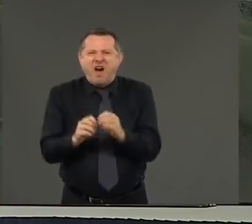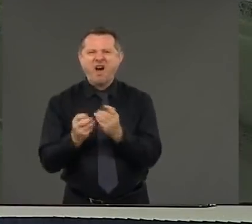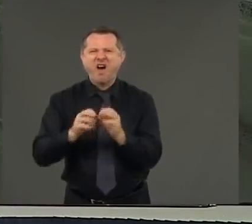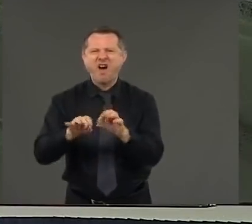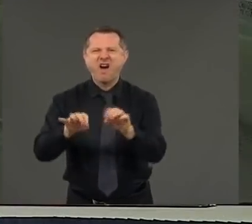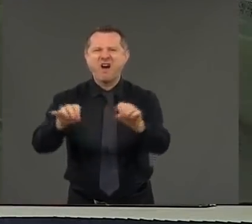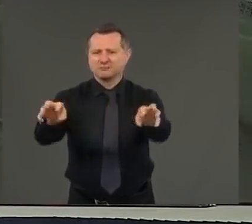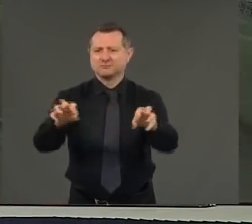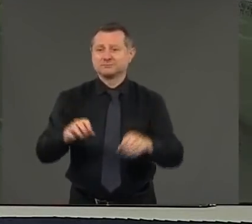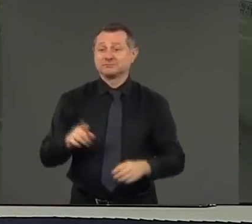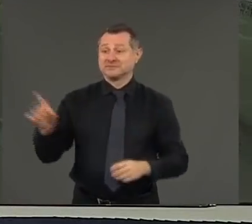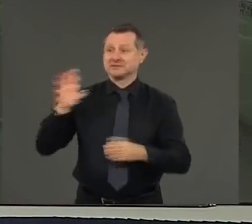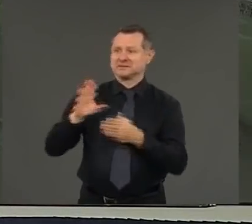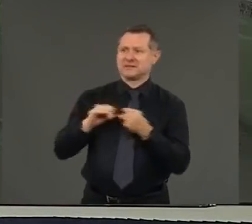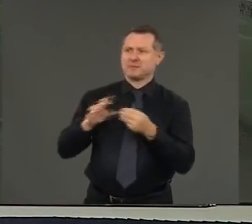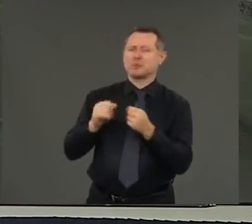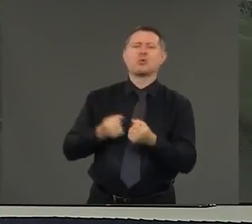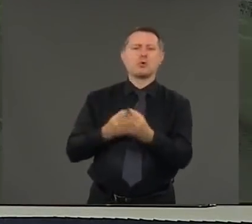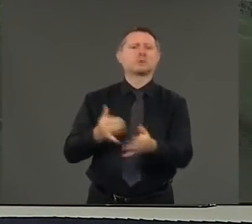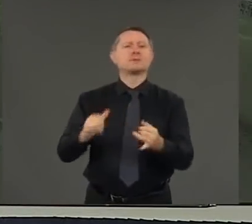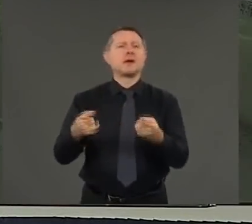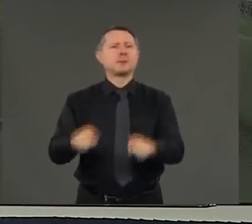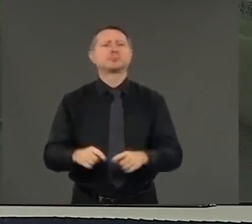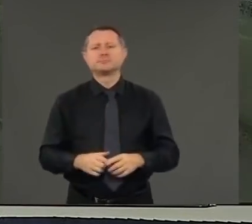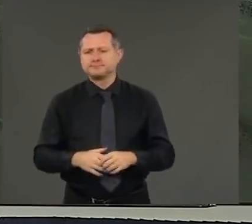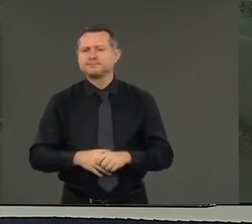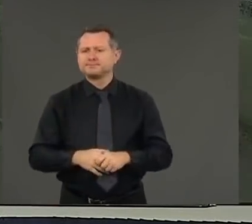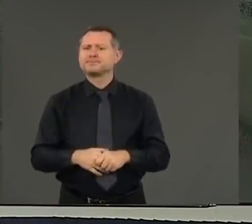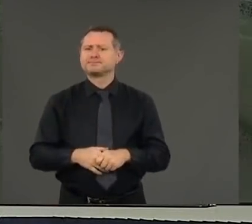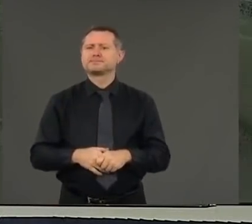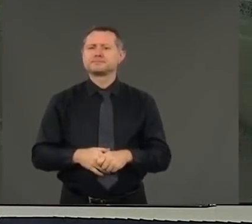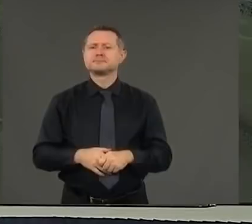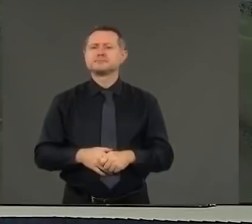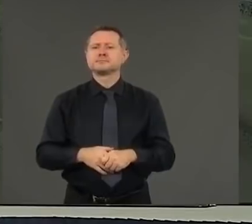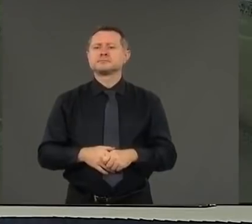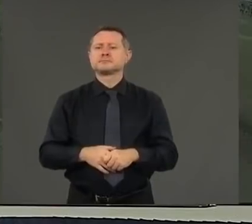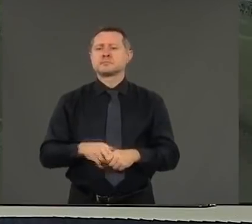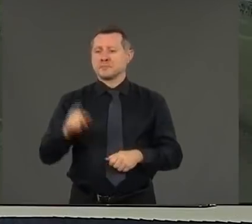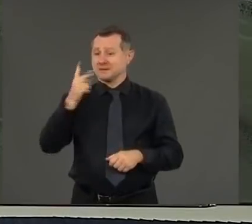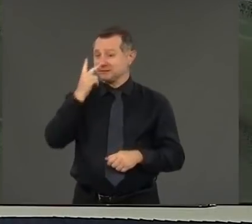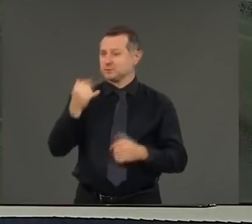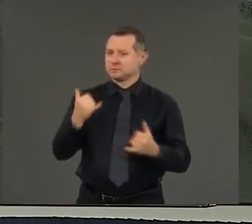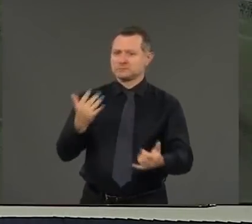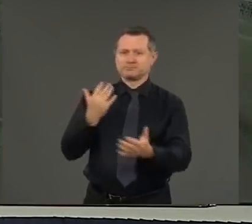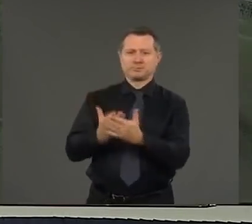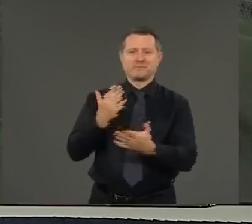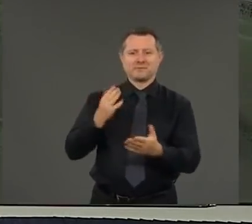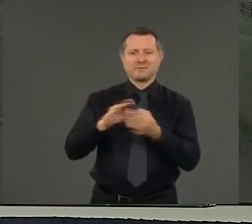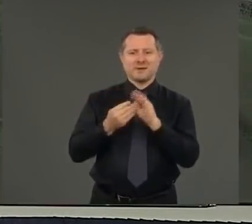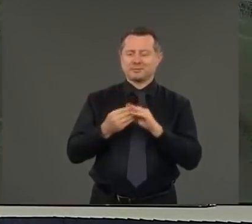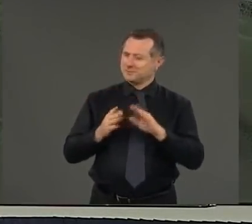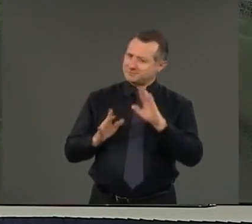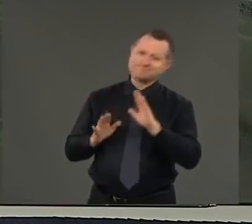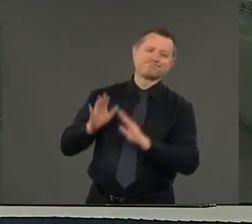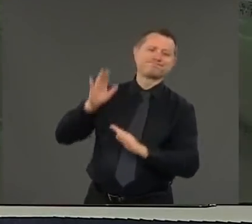LIKE THIS. FACILITATE ING THE VIRUS, HE